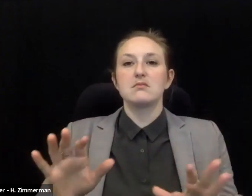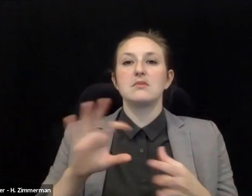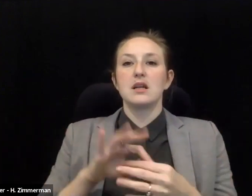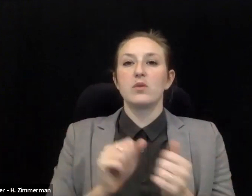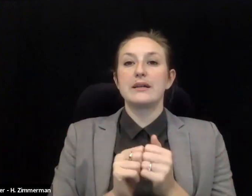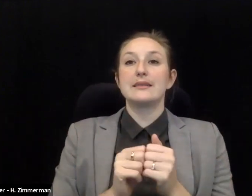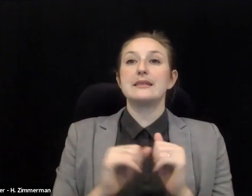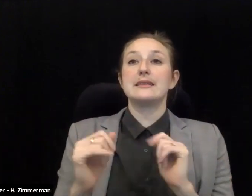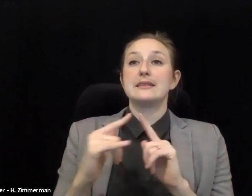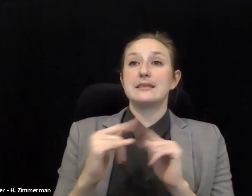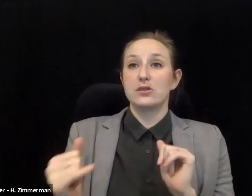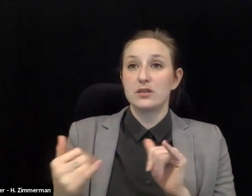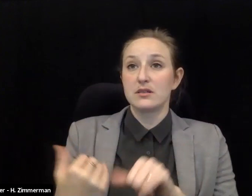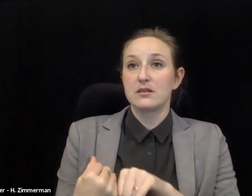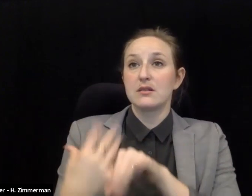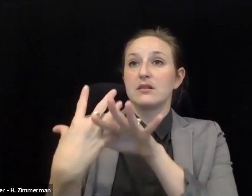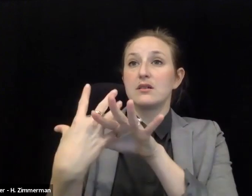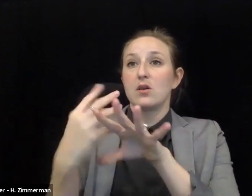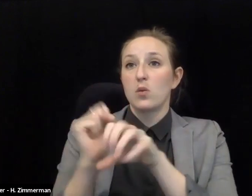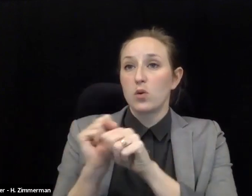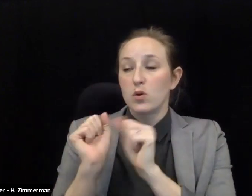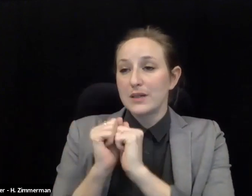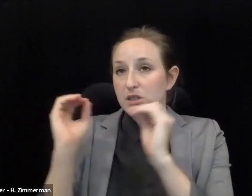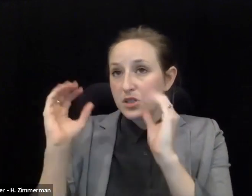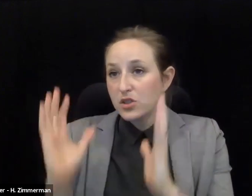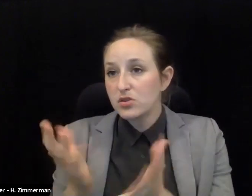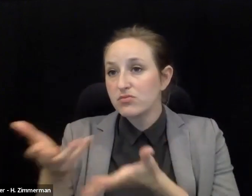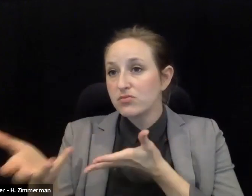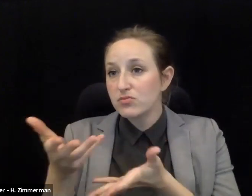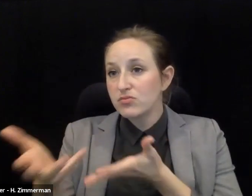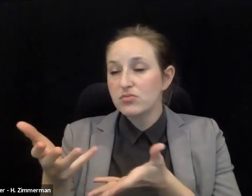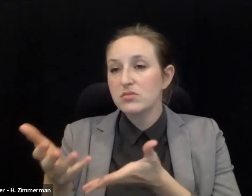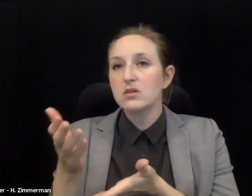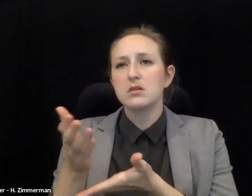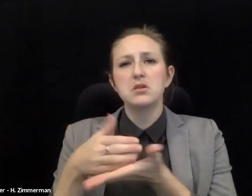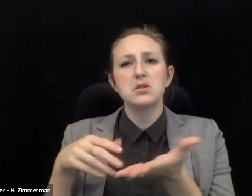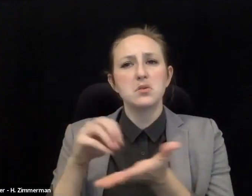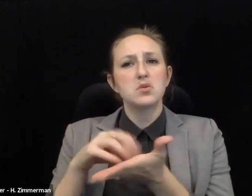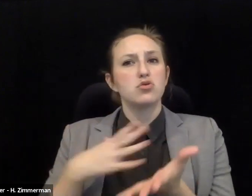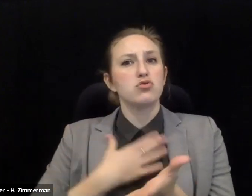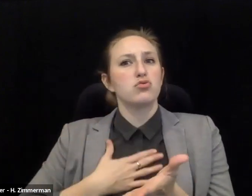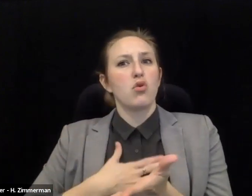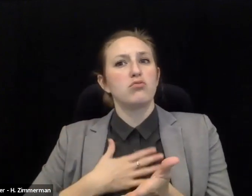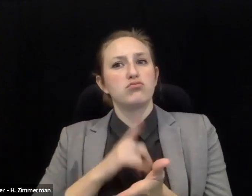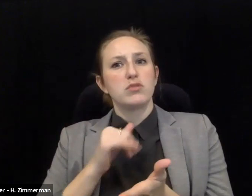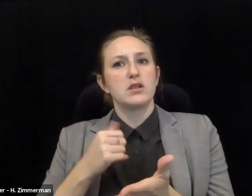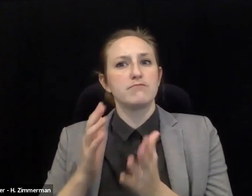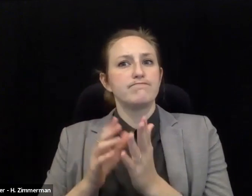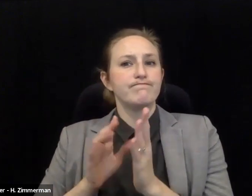work with the teacher that some students enjoy and really like thrive on and then